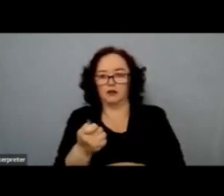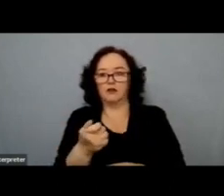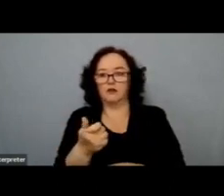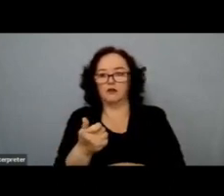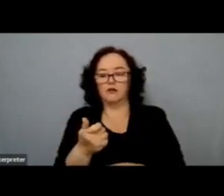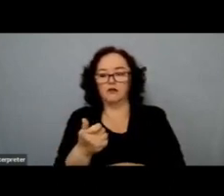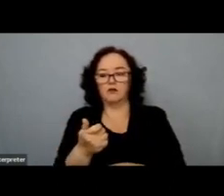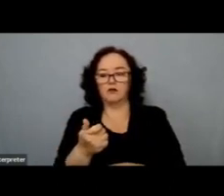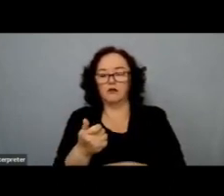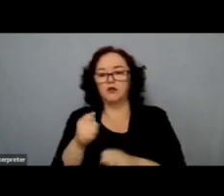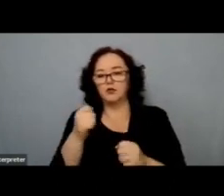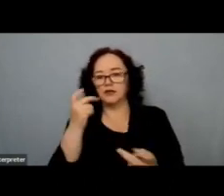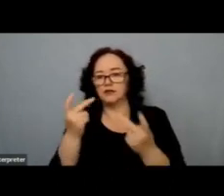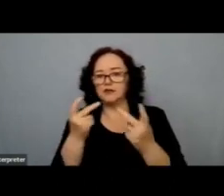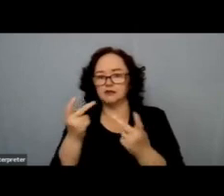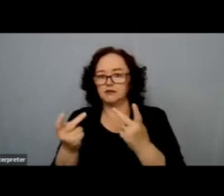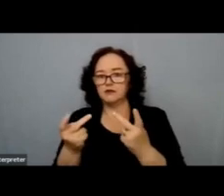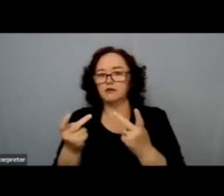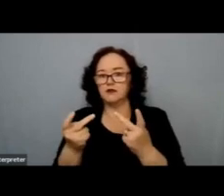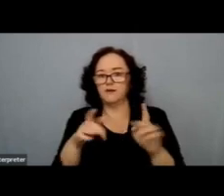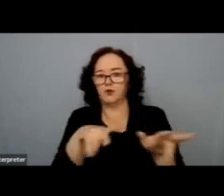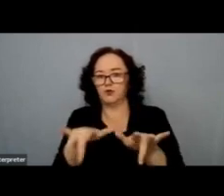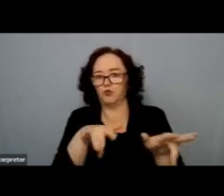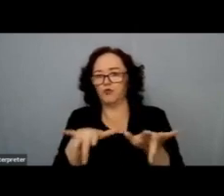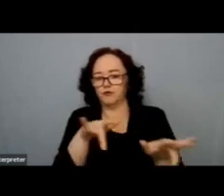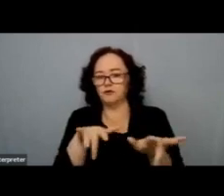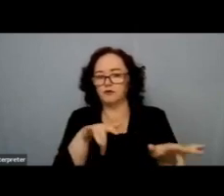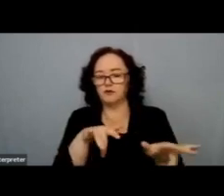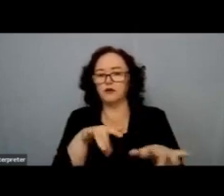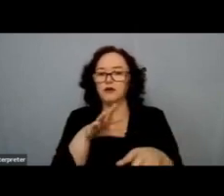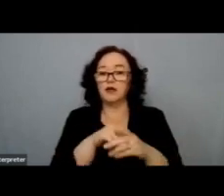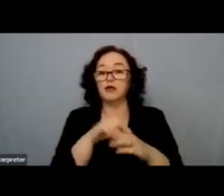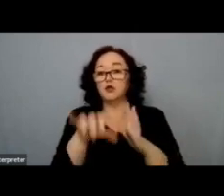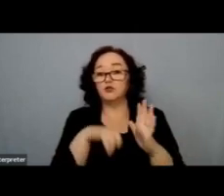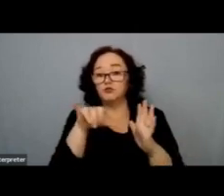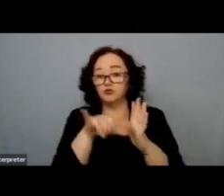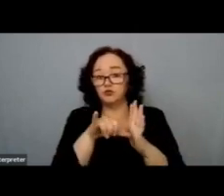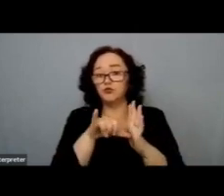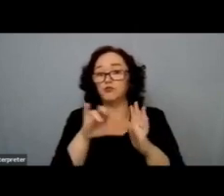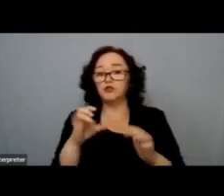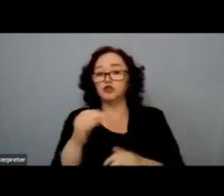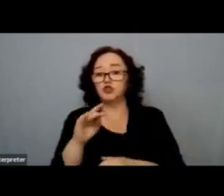be able to see that the recording in their YouTube channel and then you'll also have the link to the slides. And